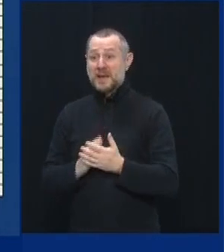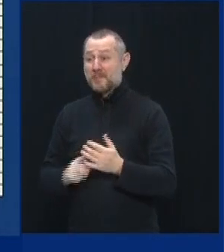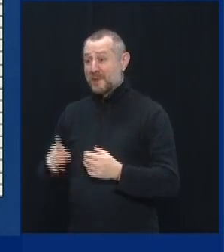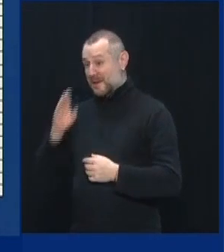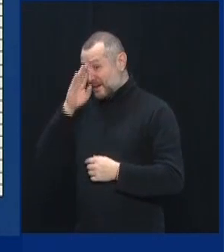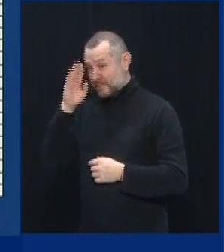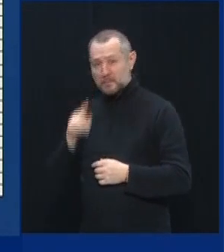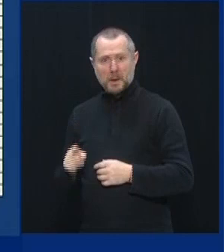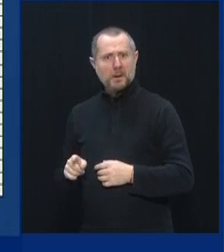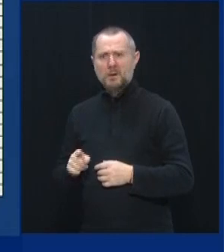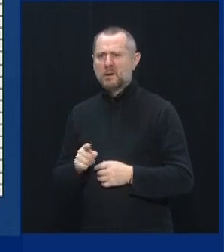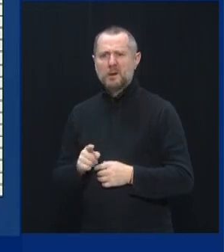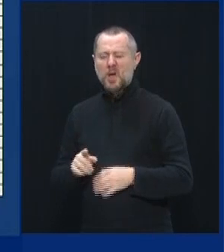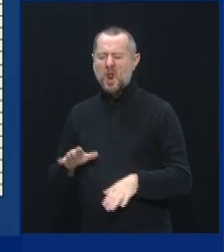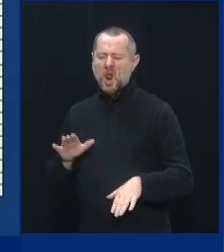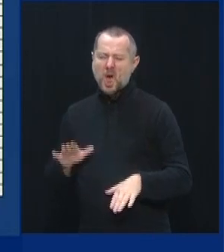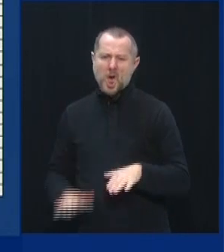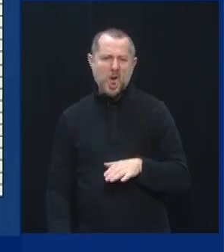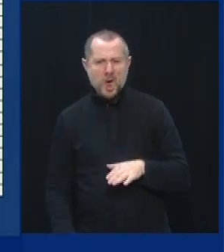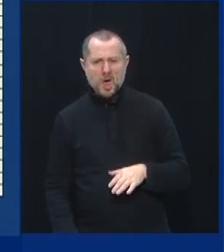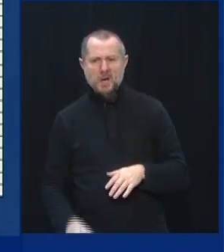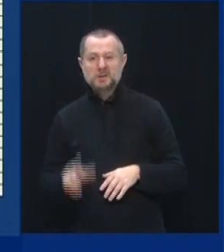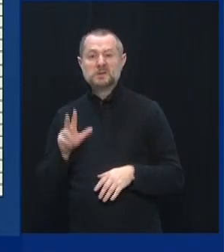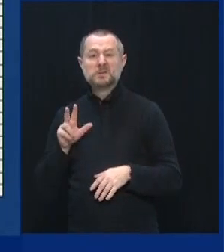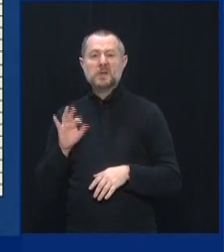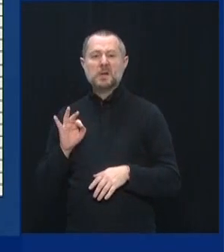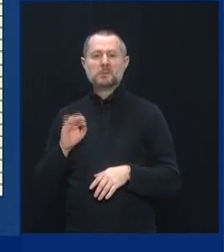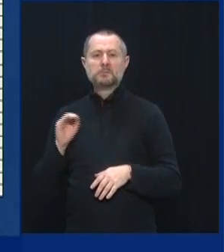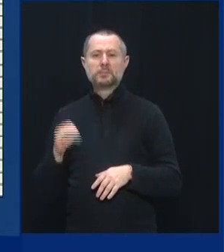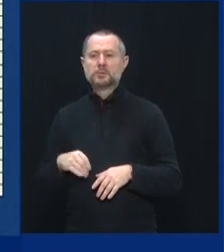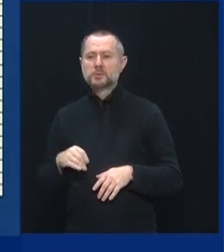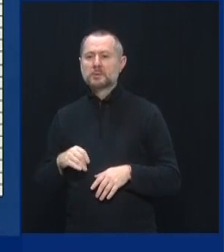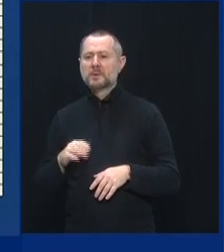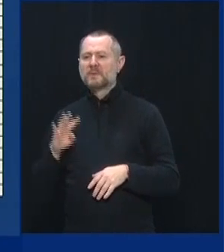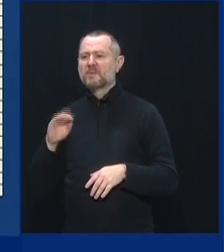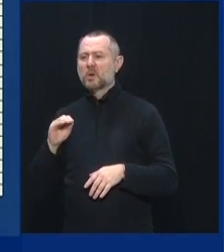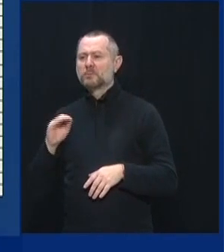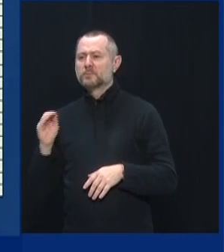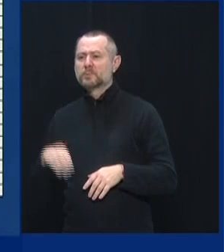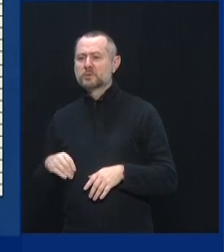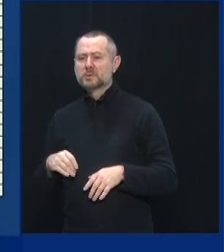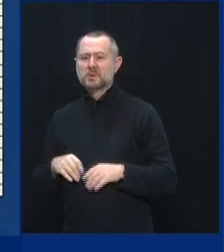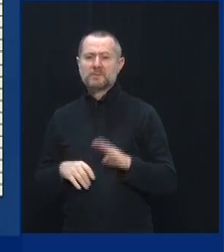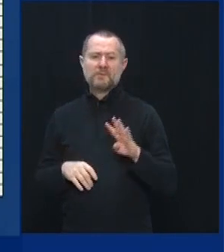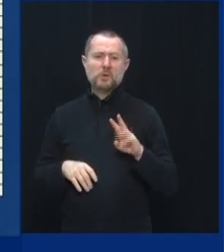THIS STATE HAVE BEEN 100% OF THEIR FRONT LINE STAFF.